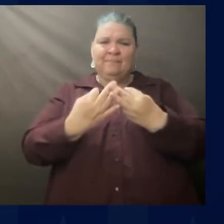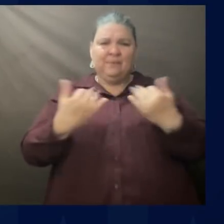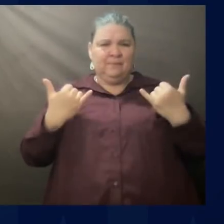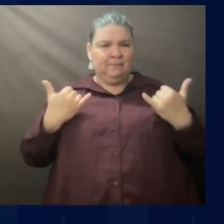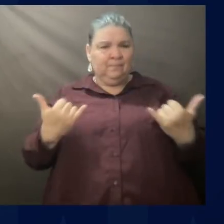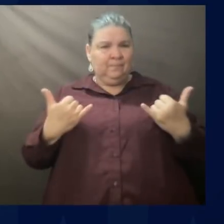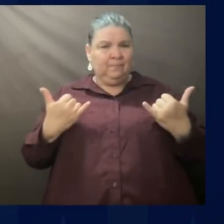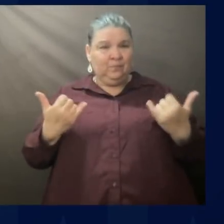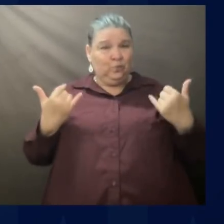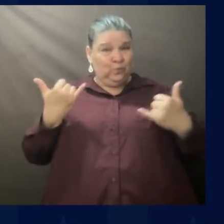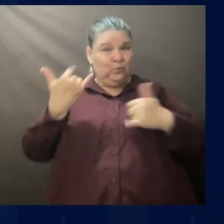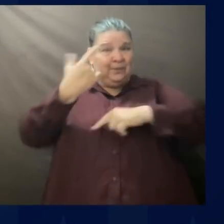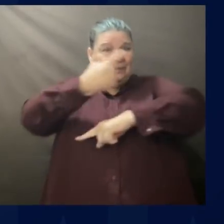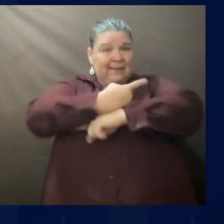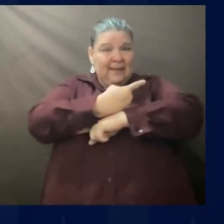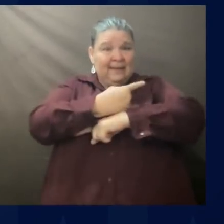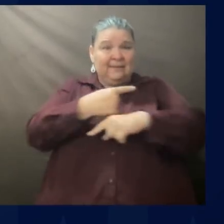their smile and their laugh.